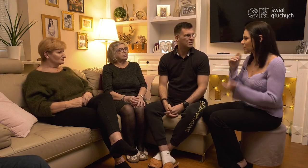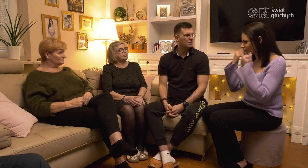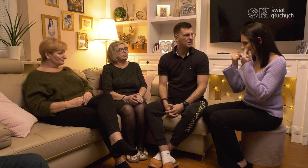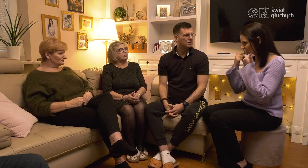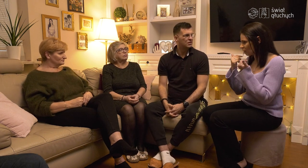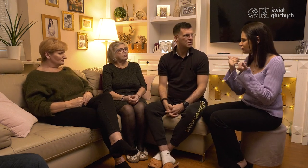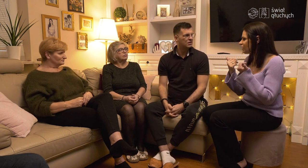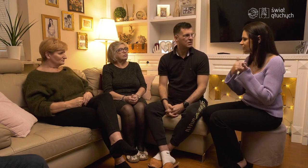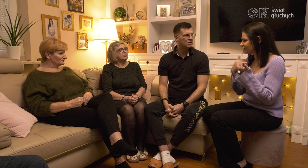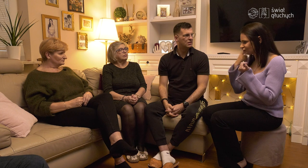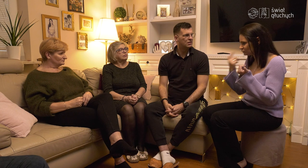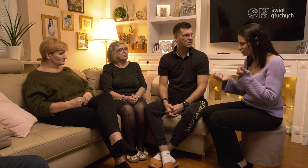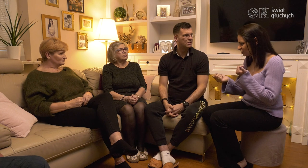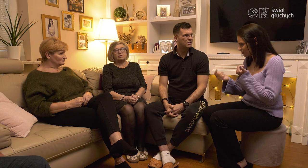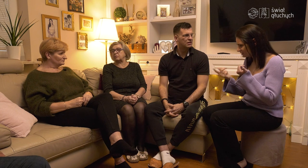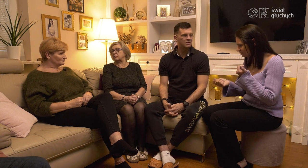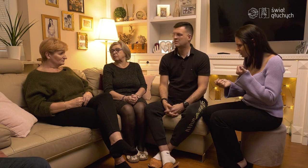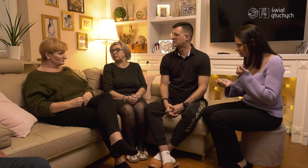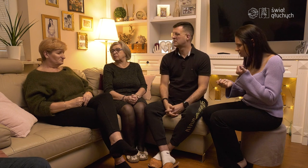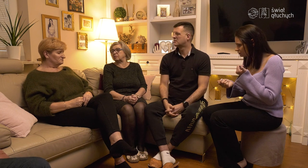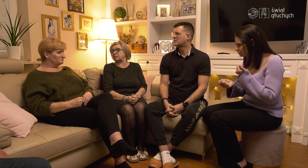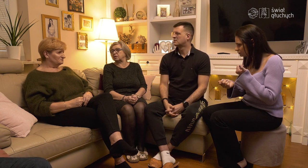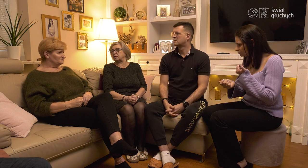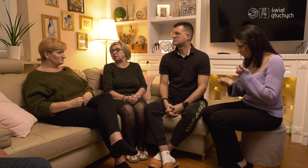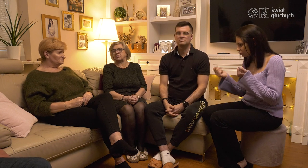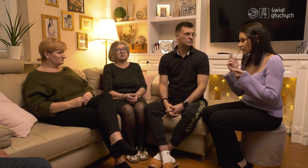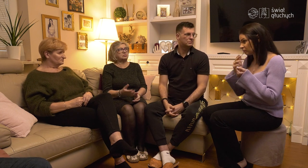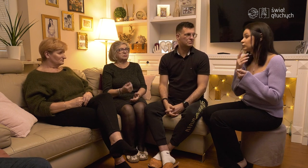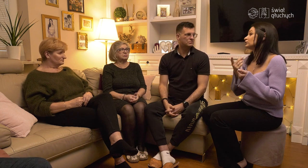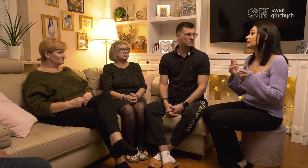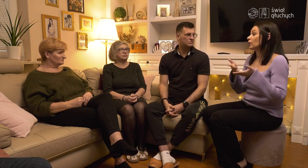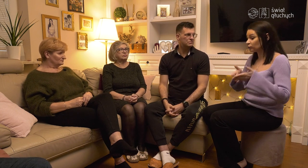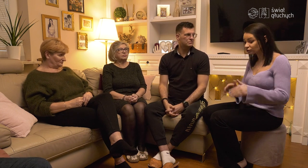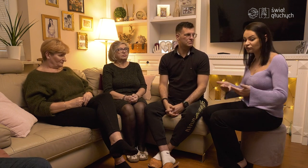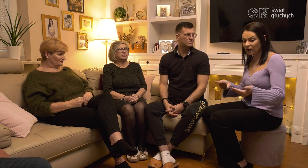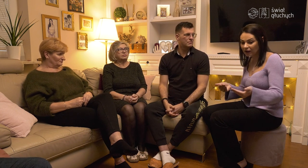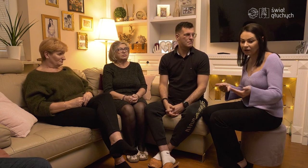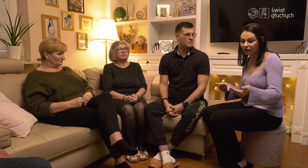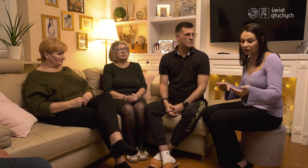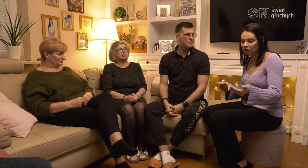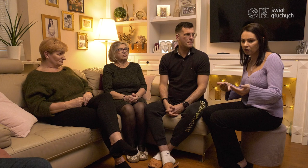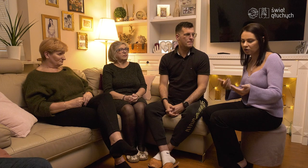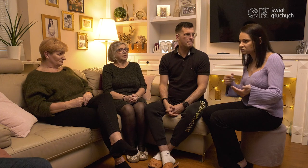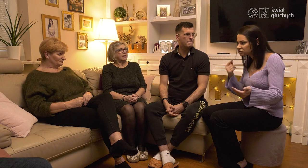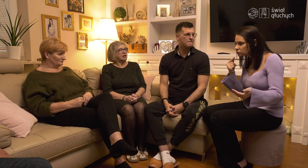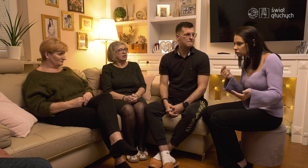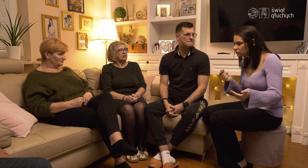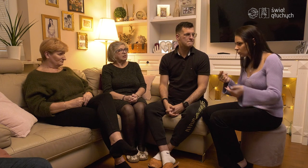did my mother cry when she found out that I couldn't hear? She told me that when I was born and my mother found out that I couldn't hear,